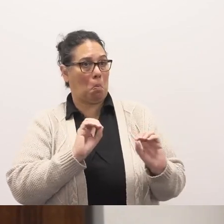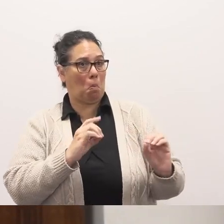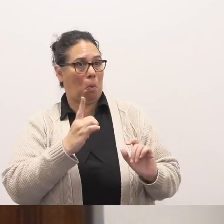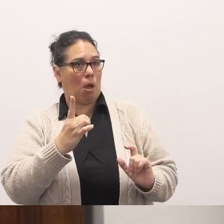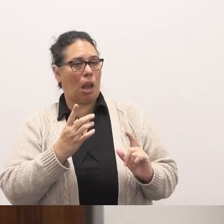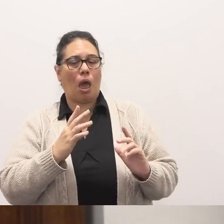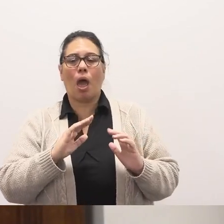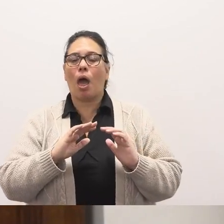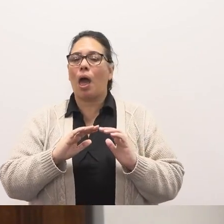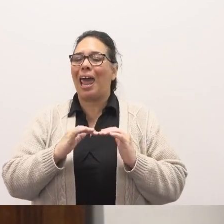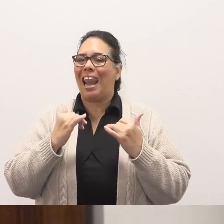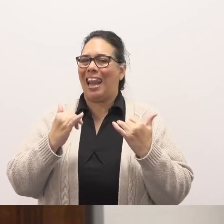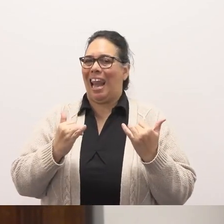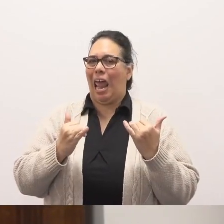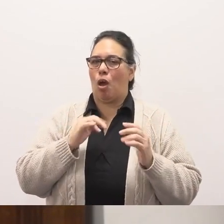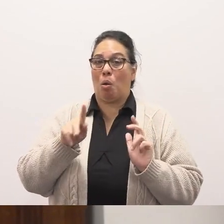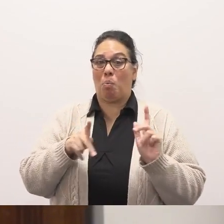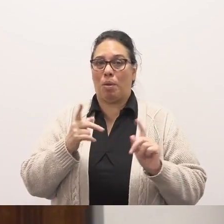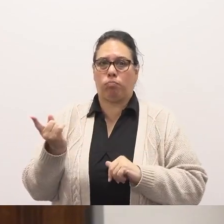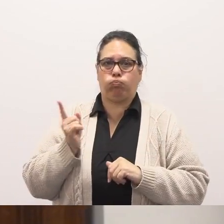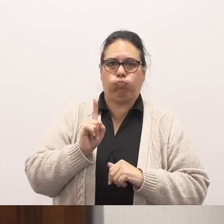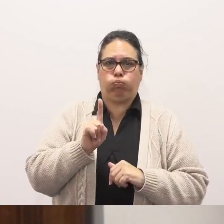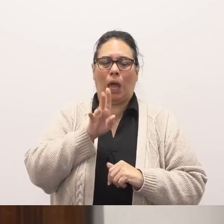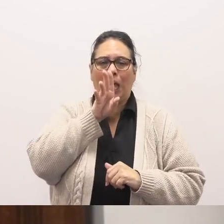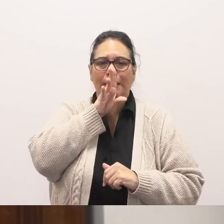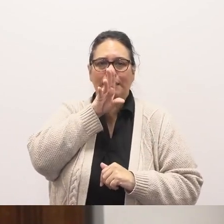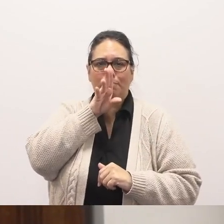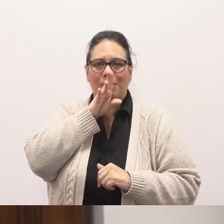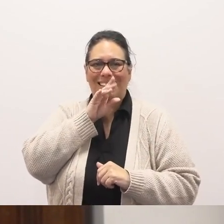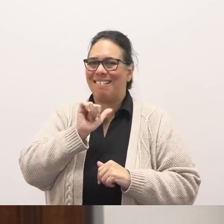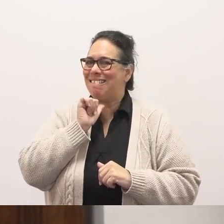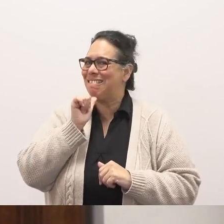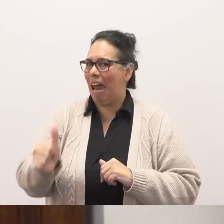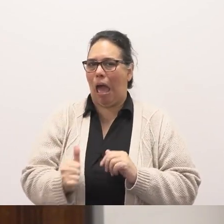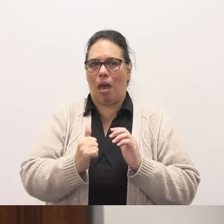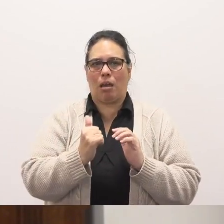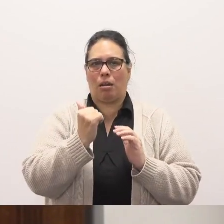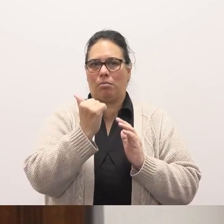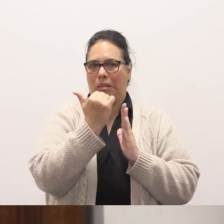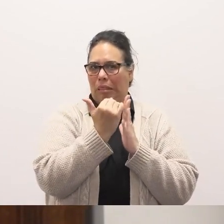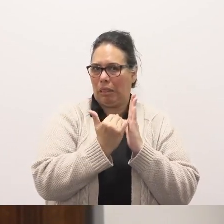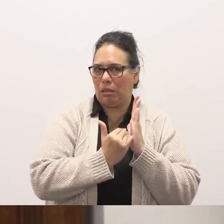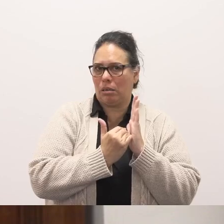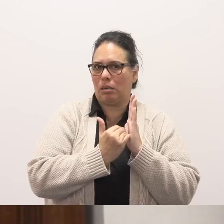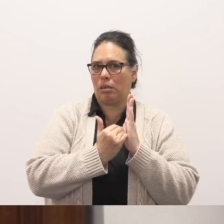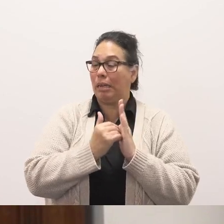How about public testimony on items not listed on the agenda? Yes, for that we do. - Okay.